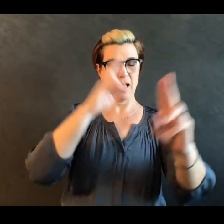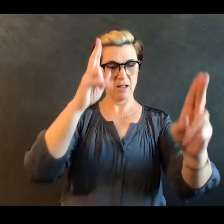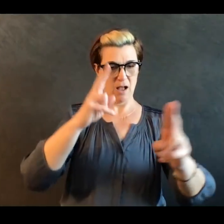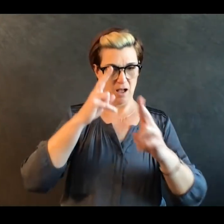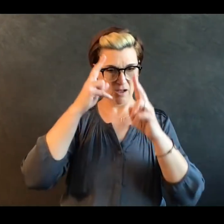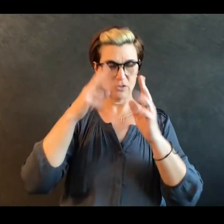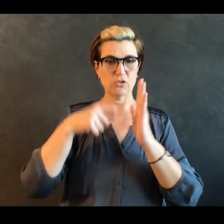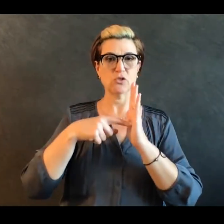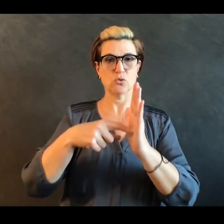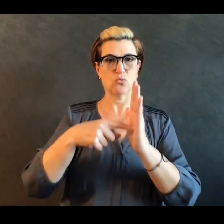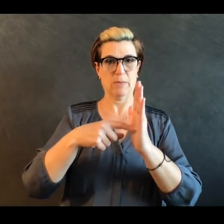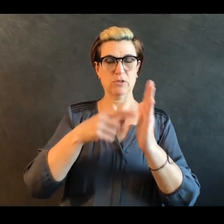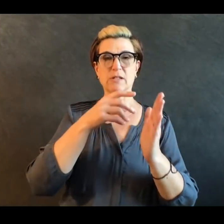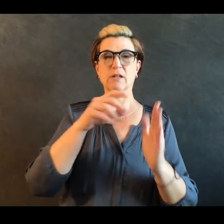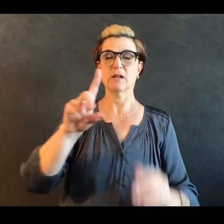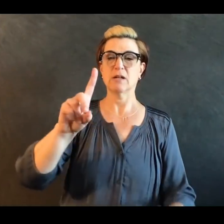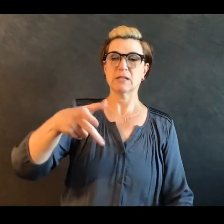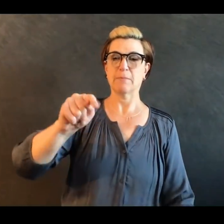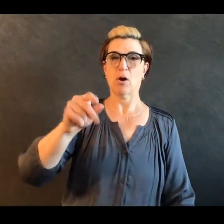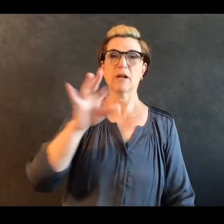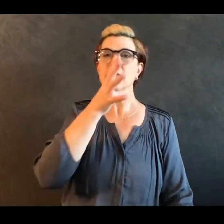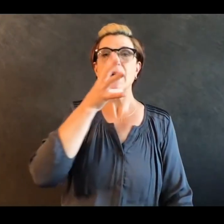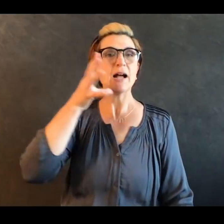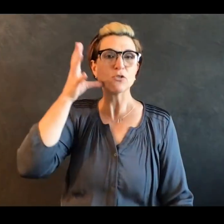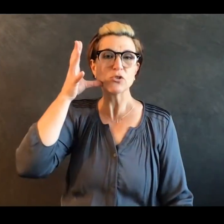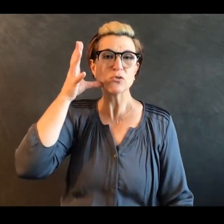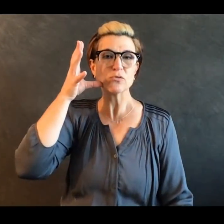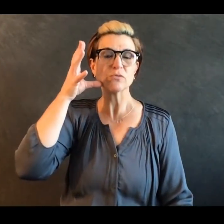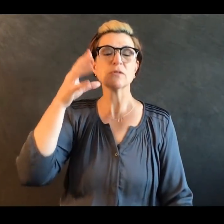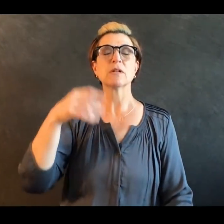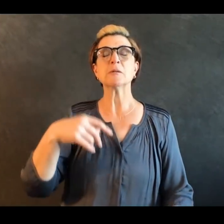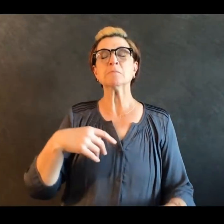department of agriculture and represent the constituency who are crucial in